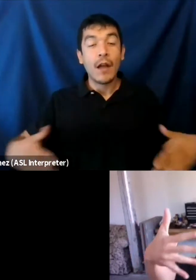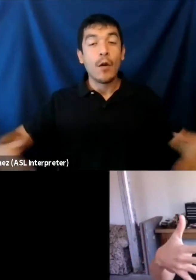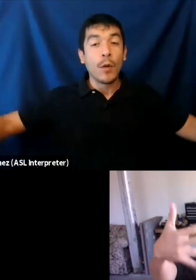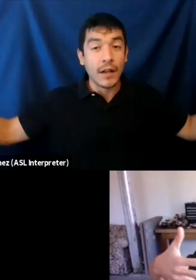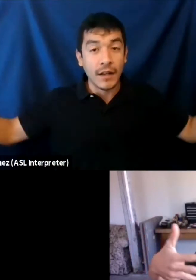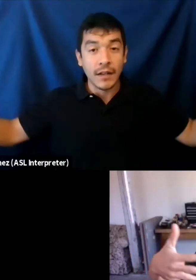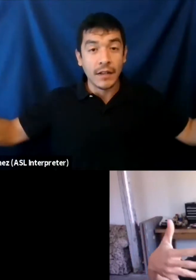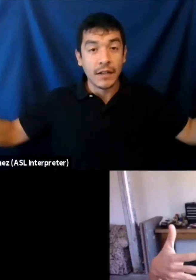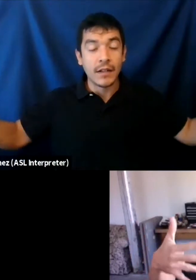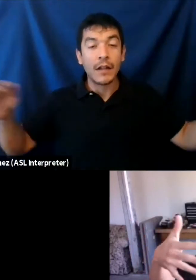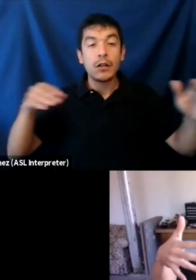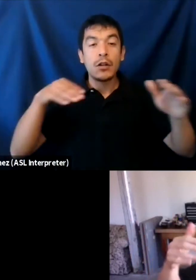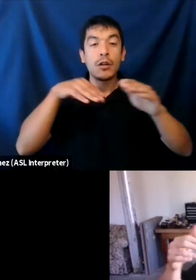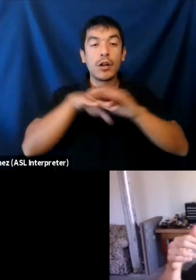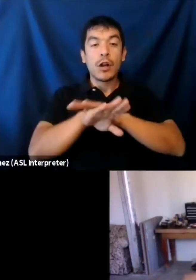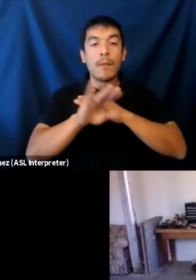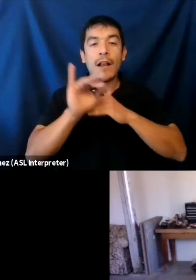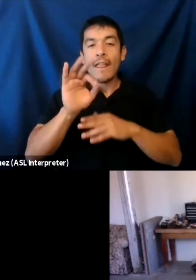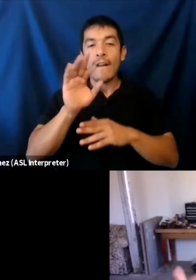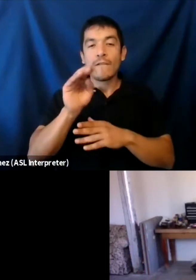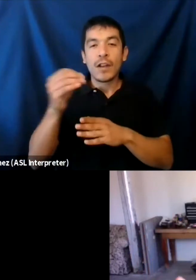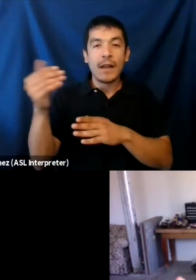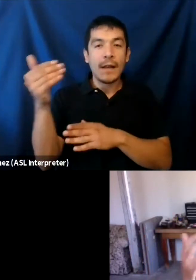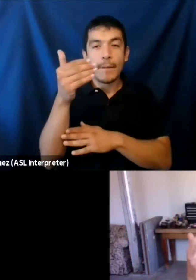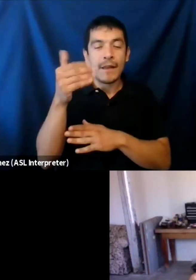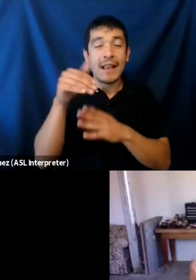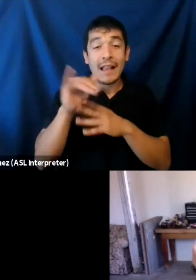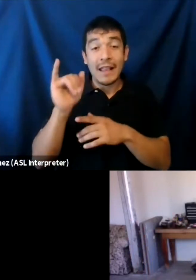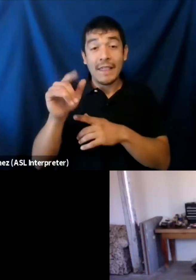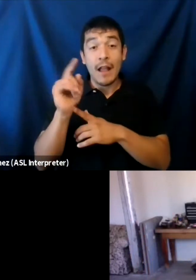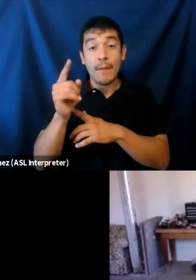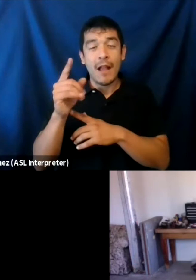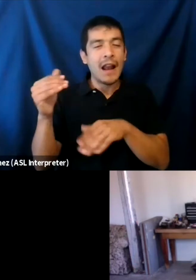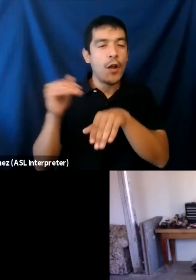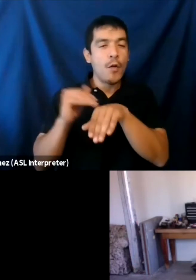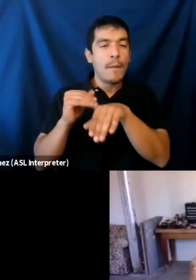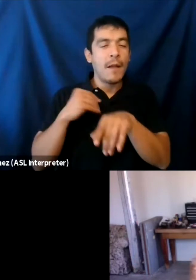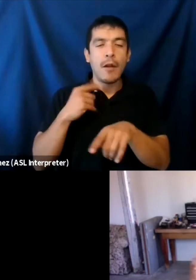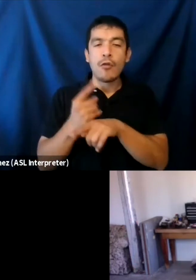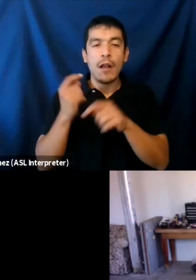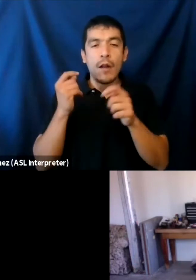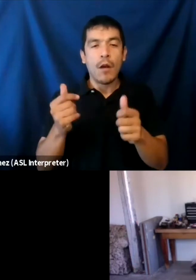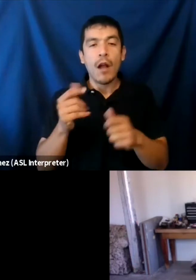entering the side of the frame, and like in that moment, and it reminds me right away of that moment